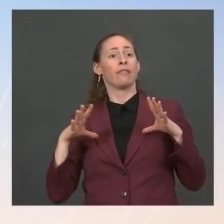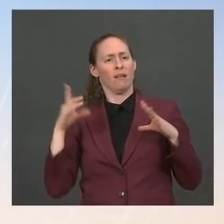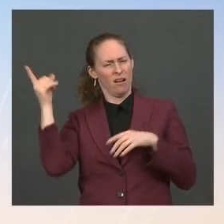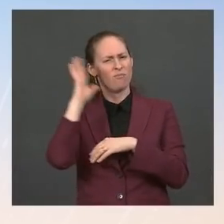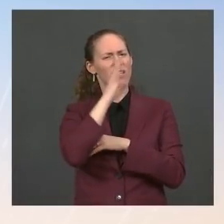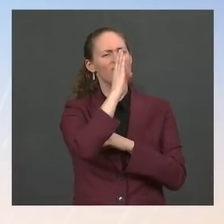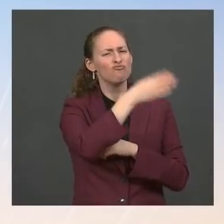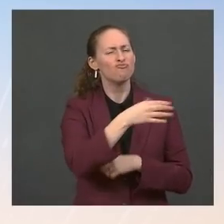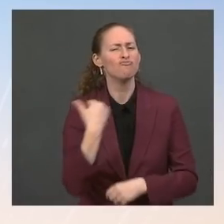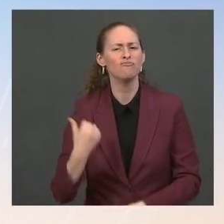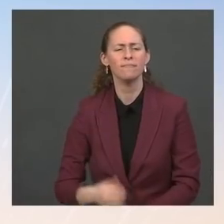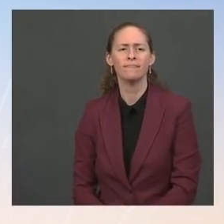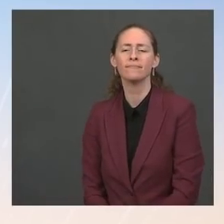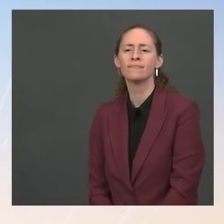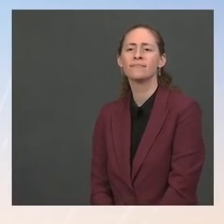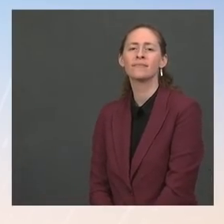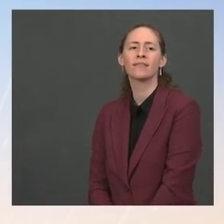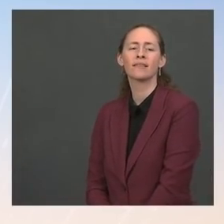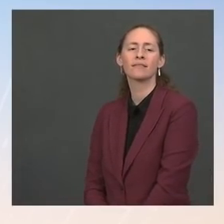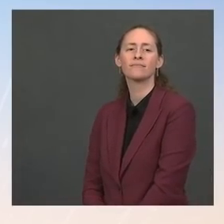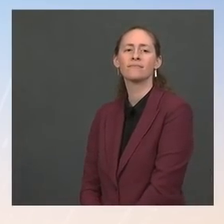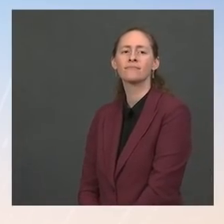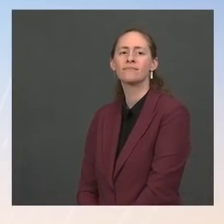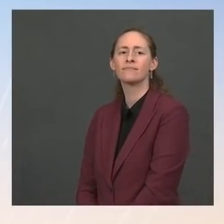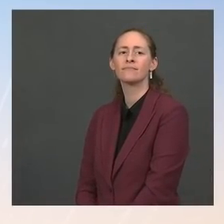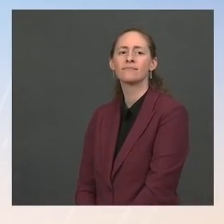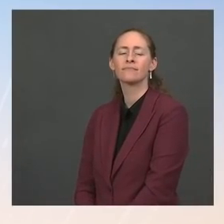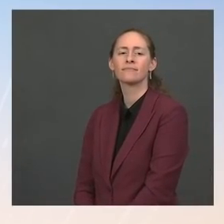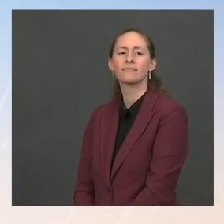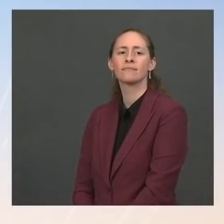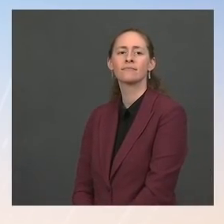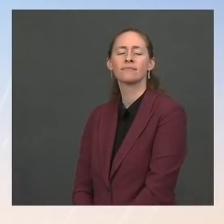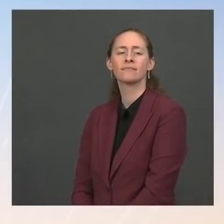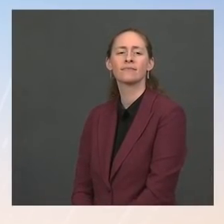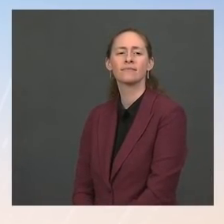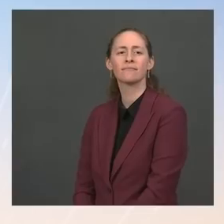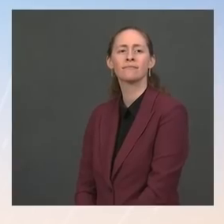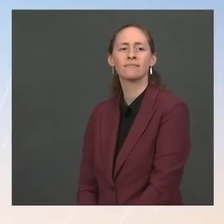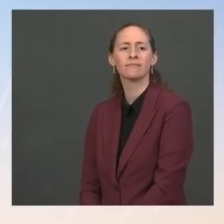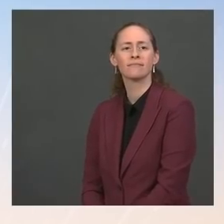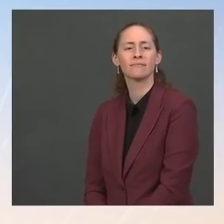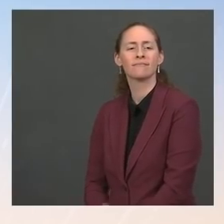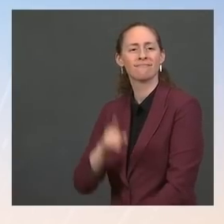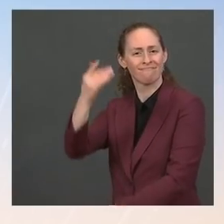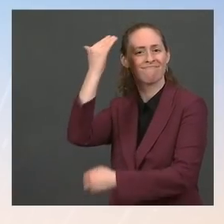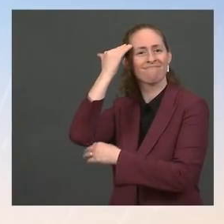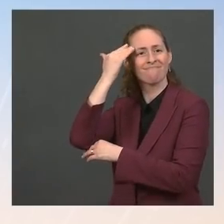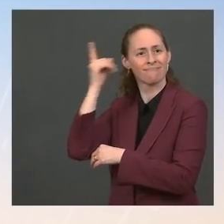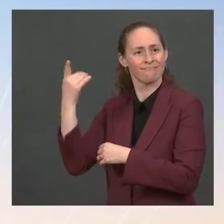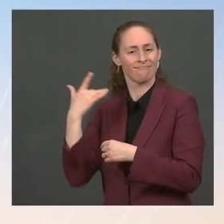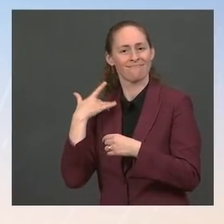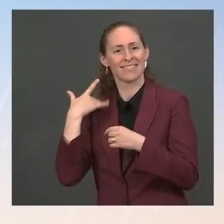going back to having a meal together in a noodle shop in Beijing in 2011 and their -- the time that they spent together --